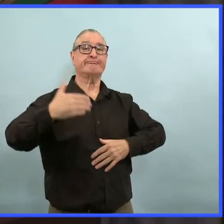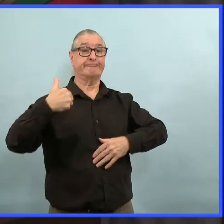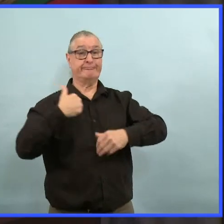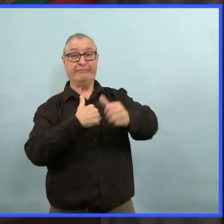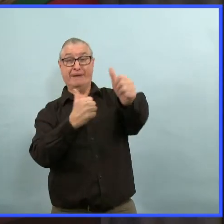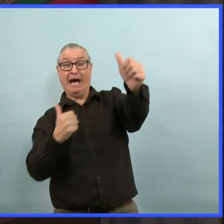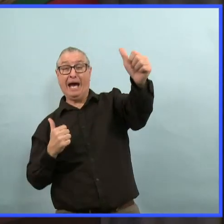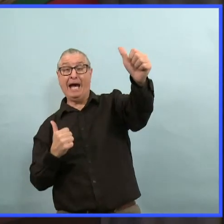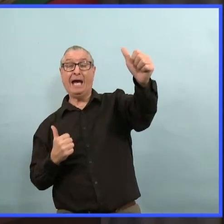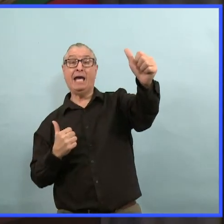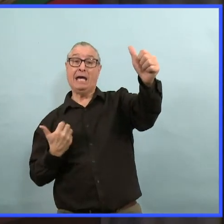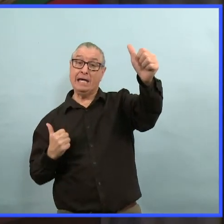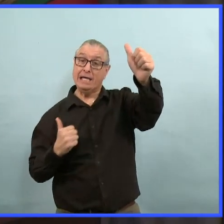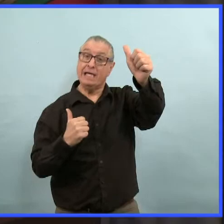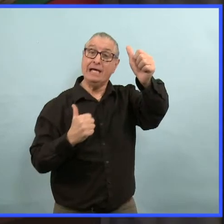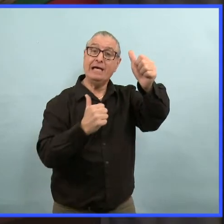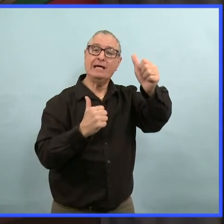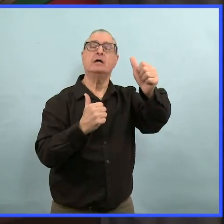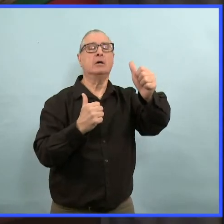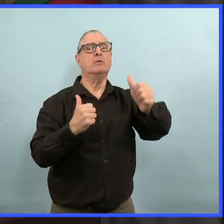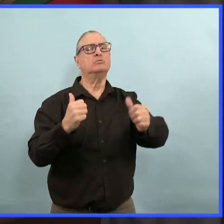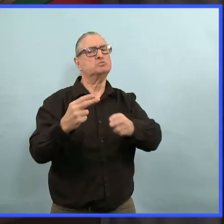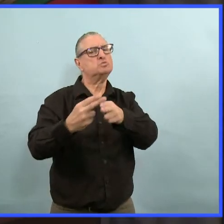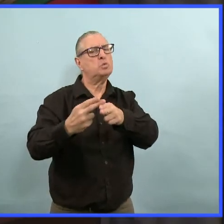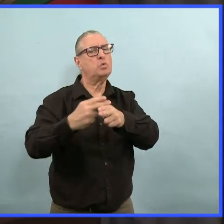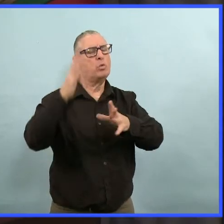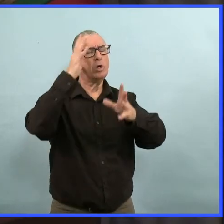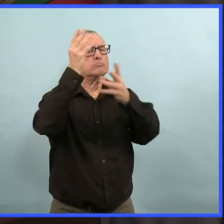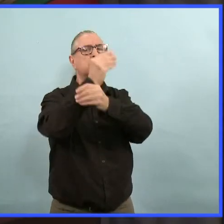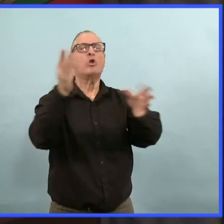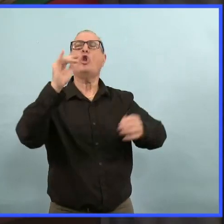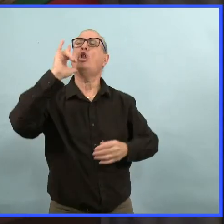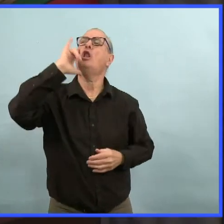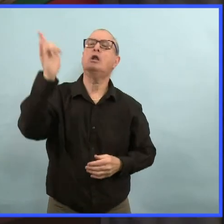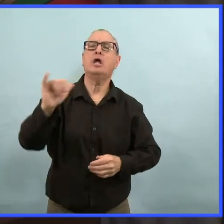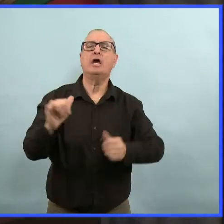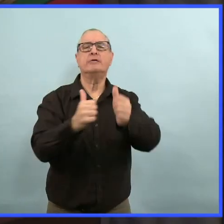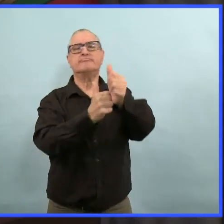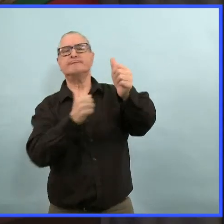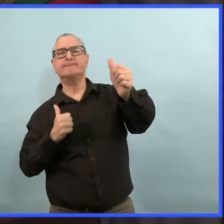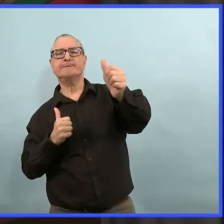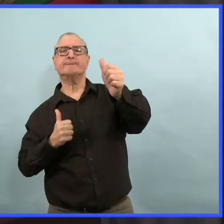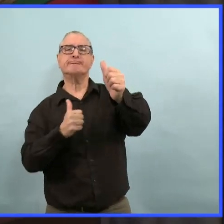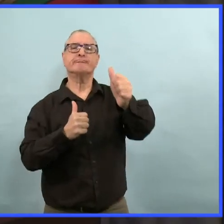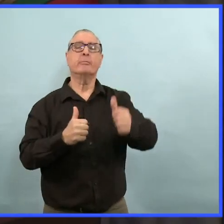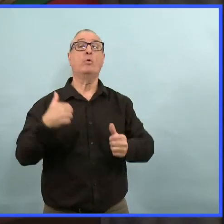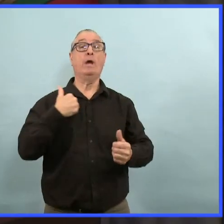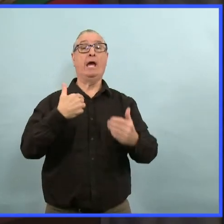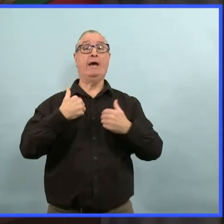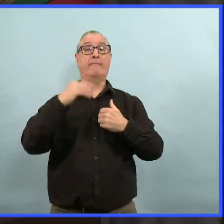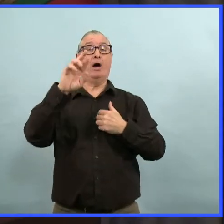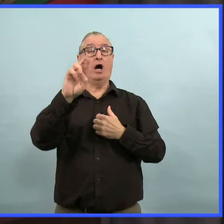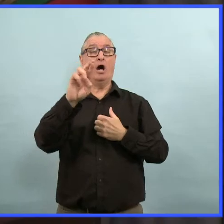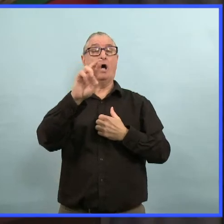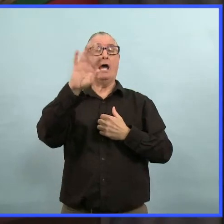we are in the process of awarding the rfp to create the weightless management system that